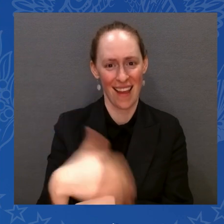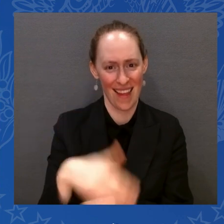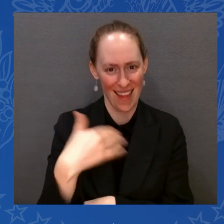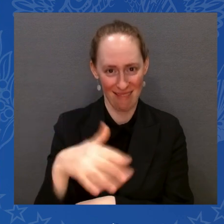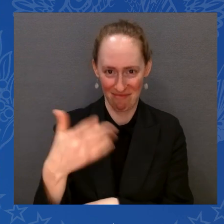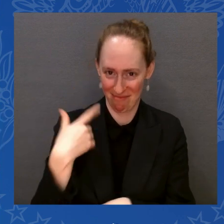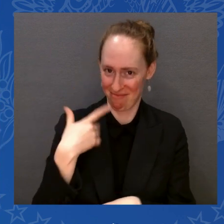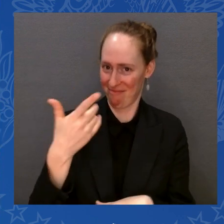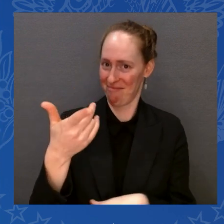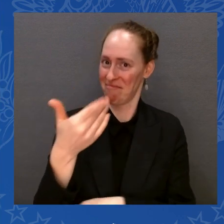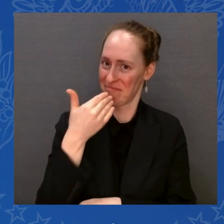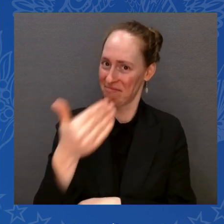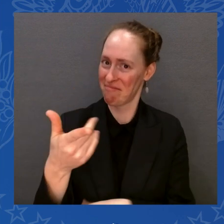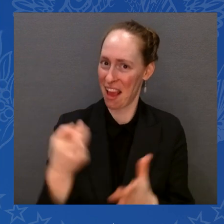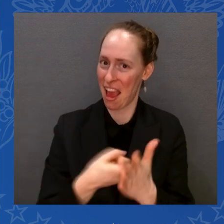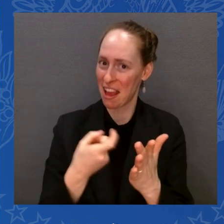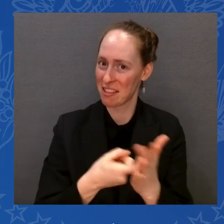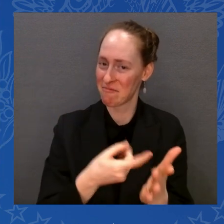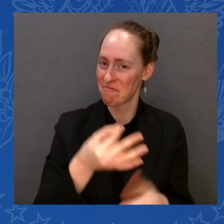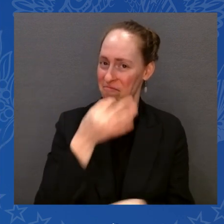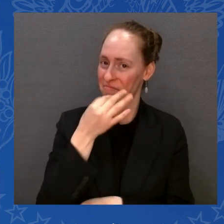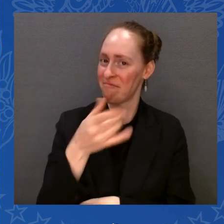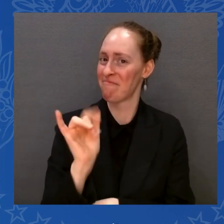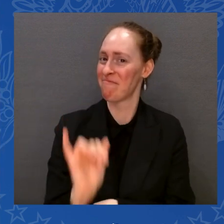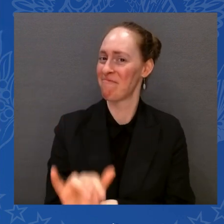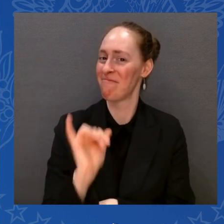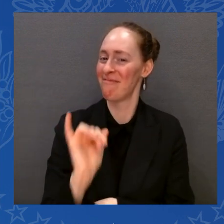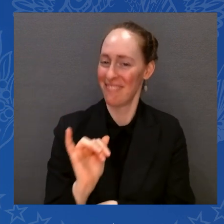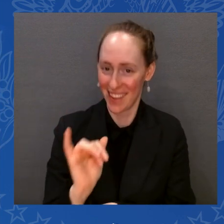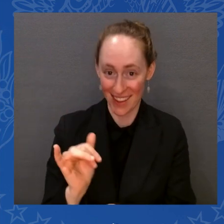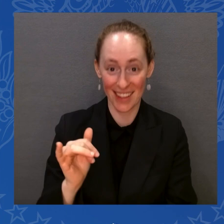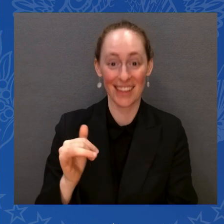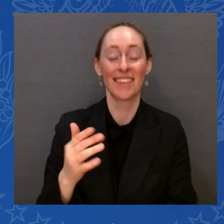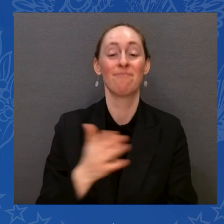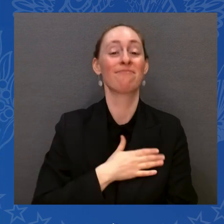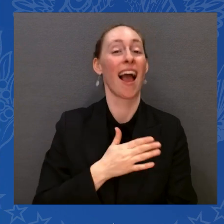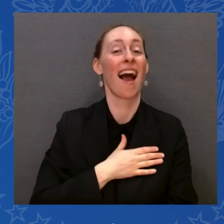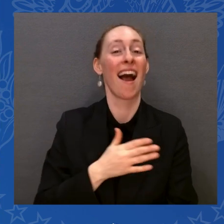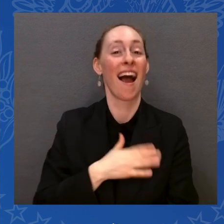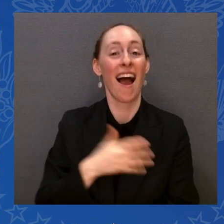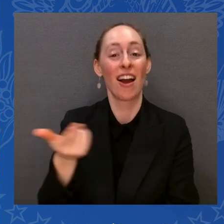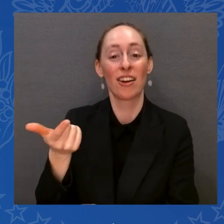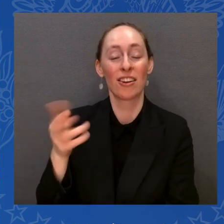is I have a granddaughter who's a hell of an athlete. She's going to graduate this year from college.